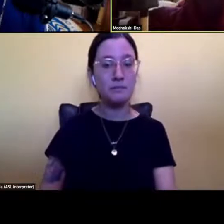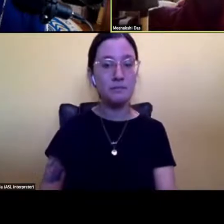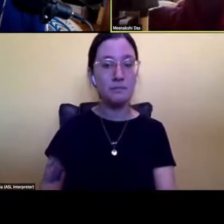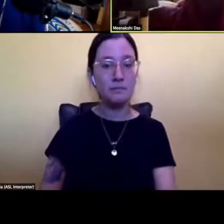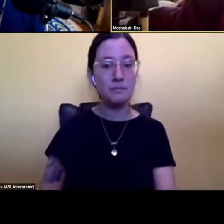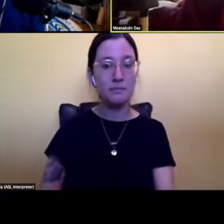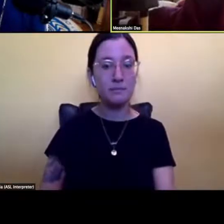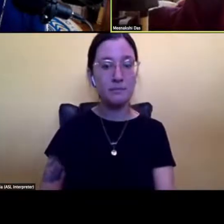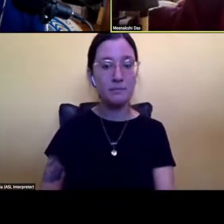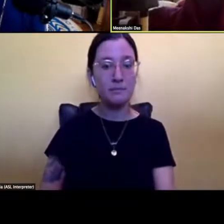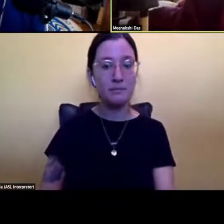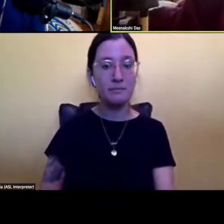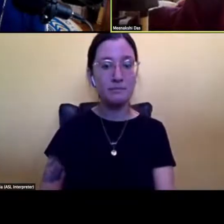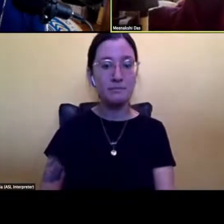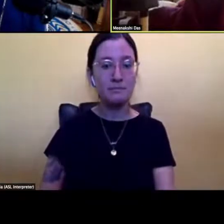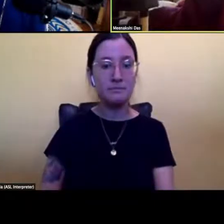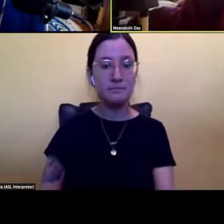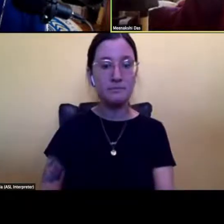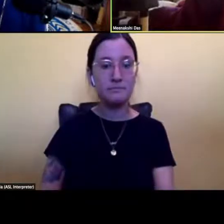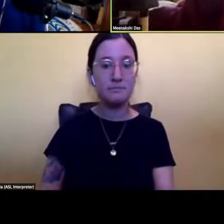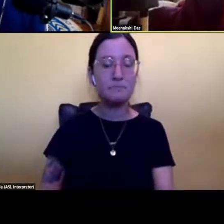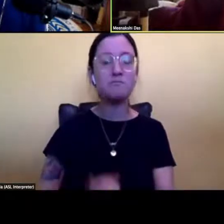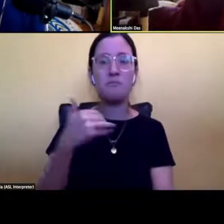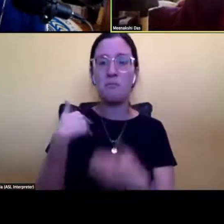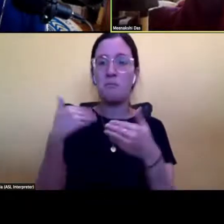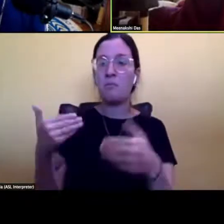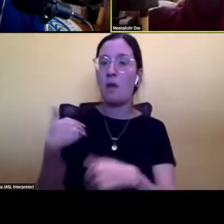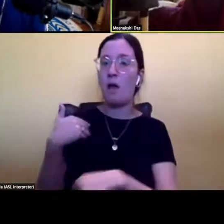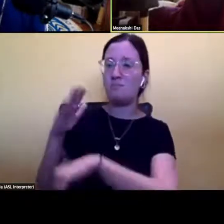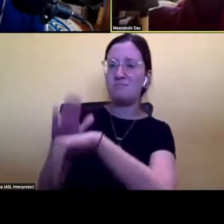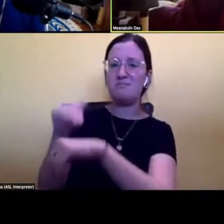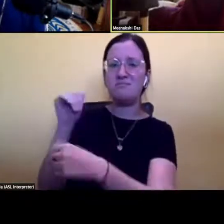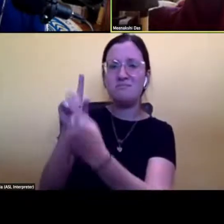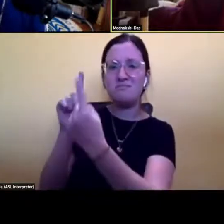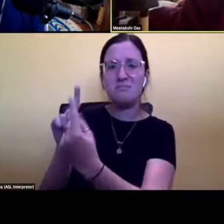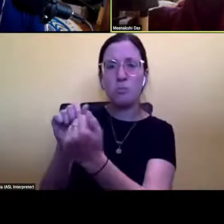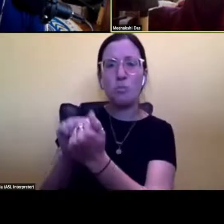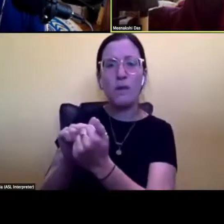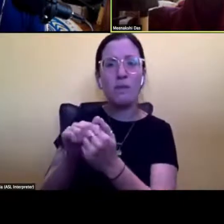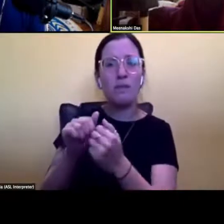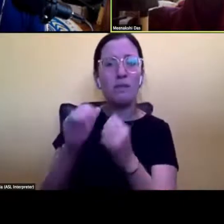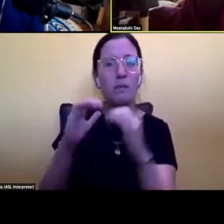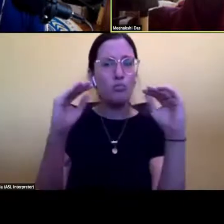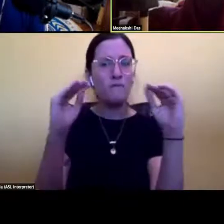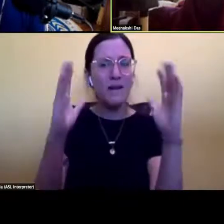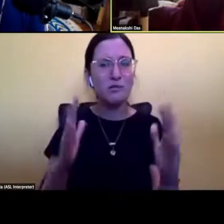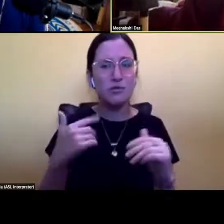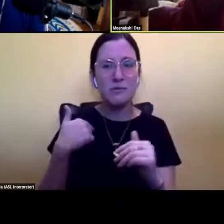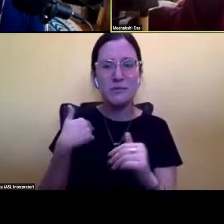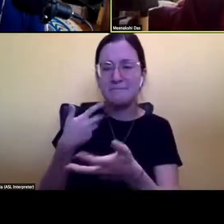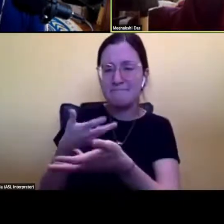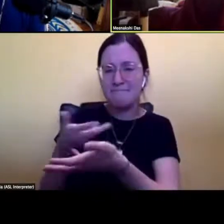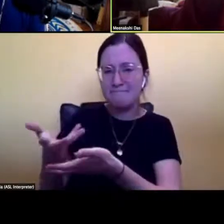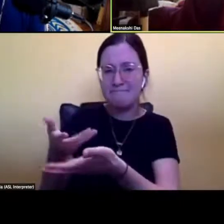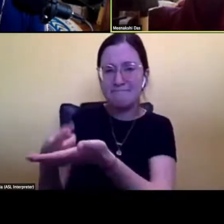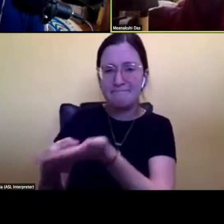spoke to the professor and just asked her if